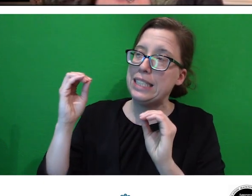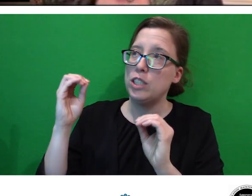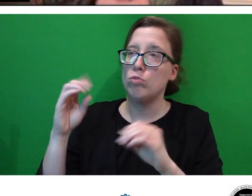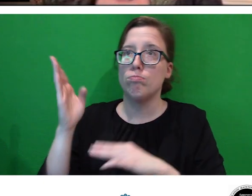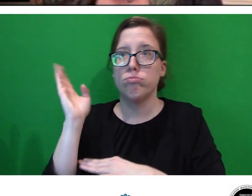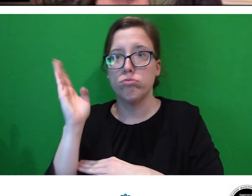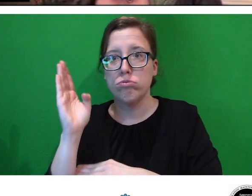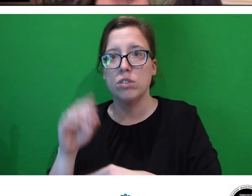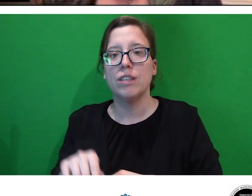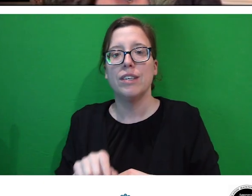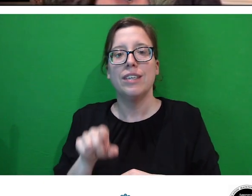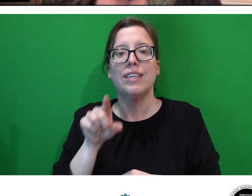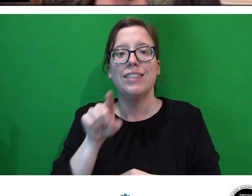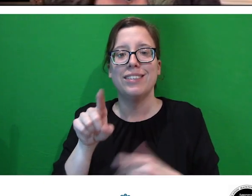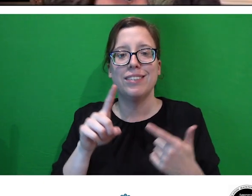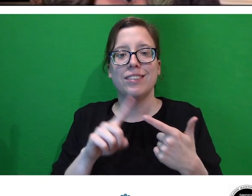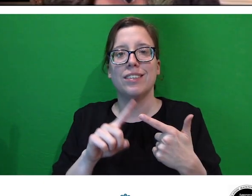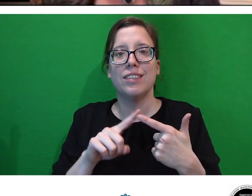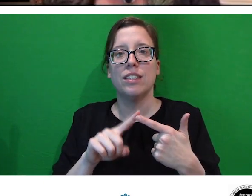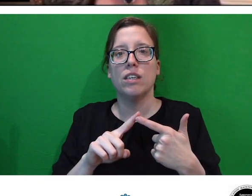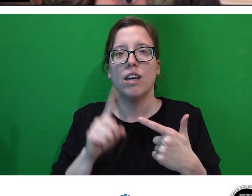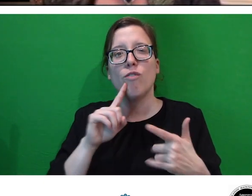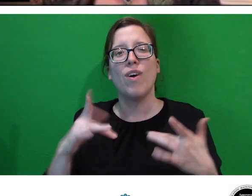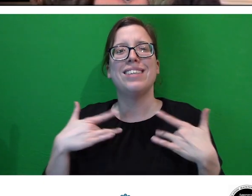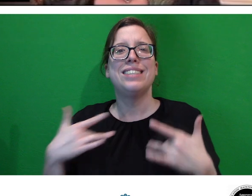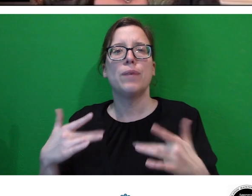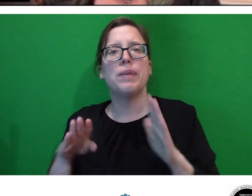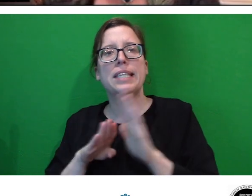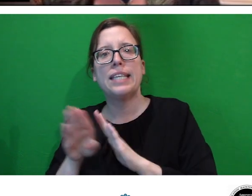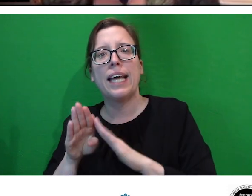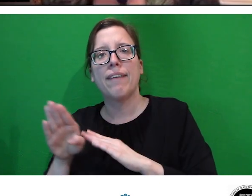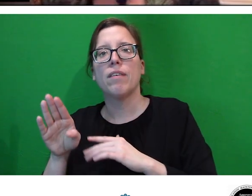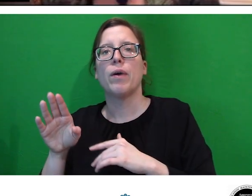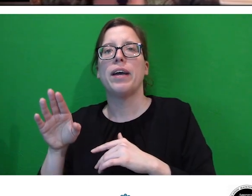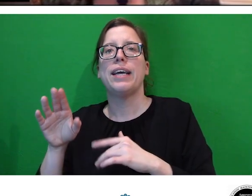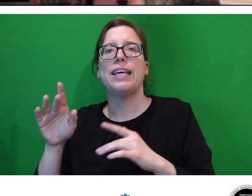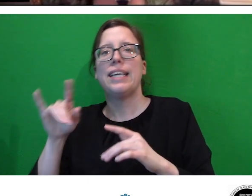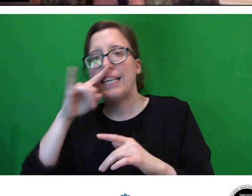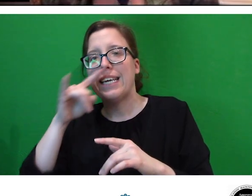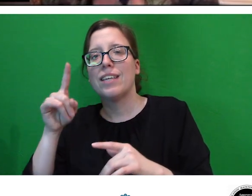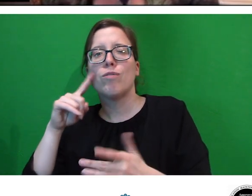It's by listening to another person teach. Watching another person teach or present